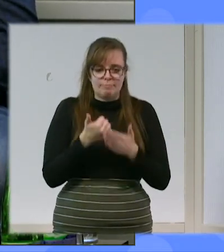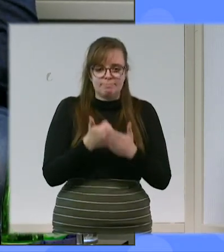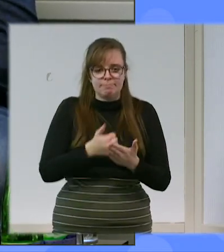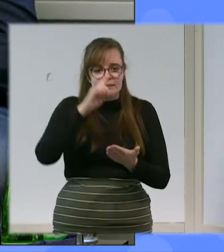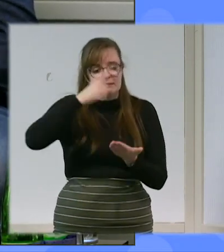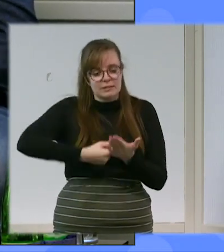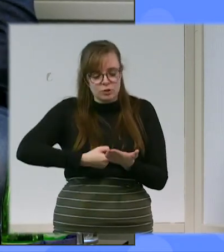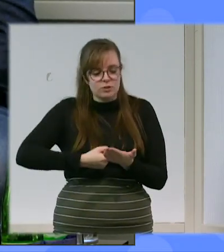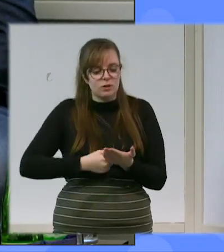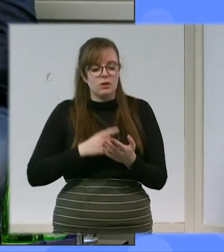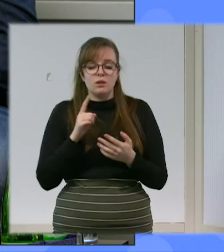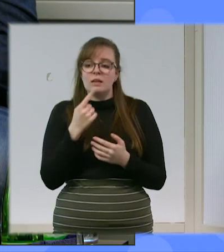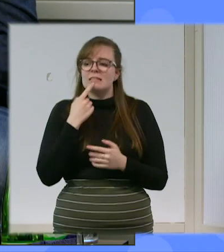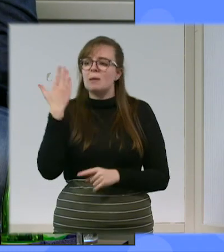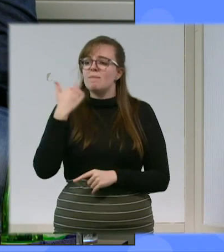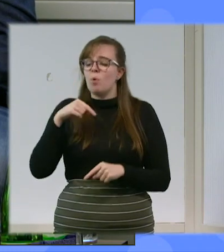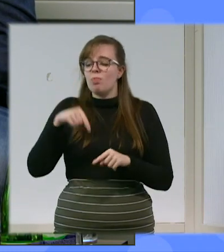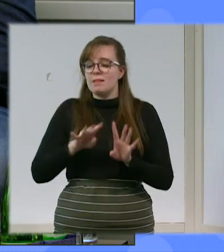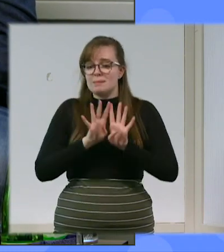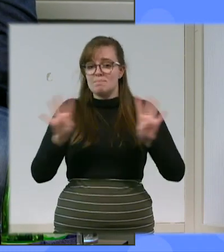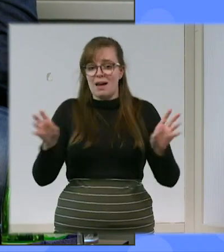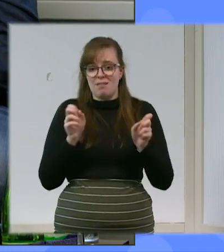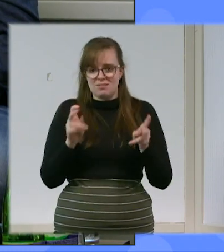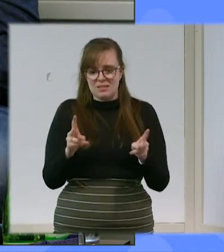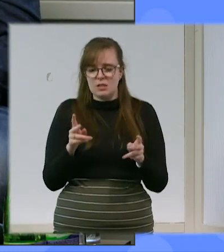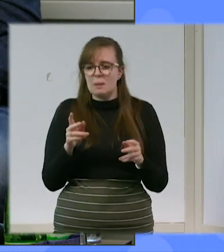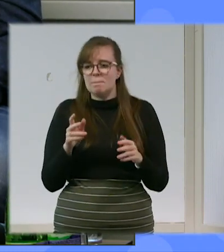said before this panel system is slightly inefficient in that every